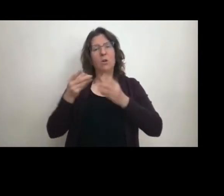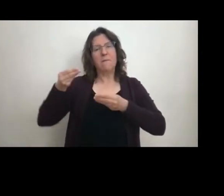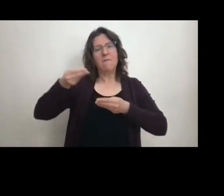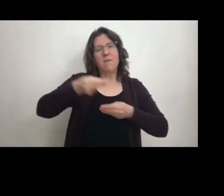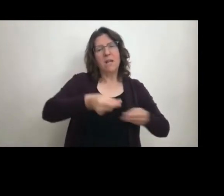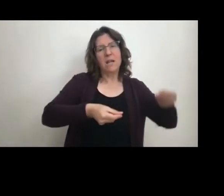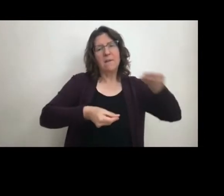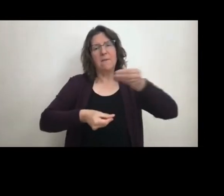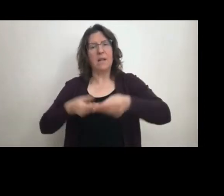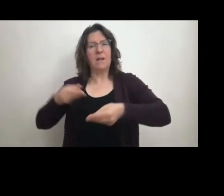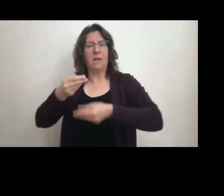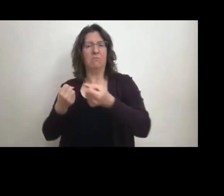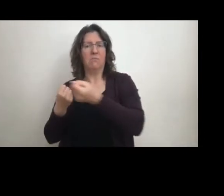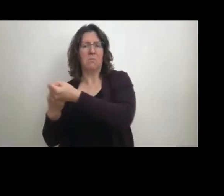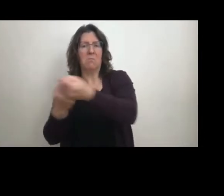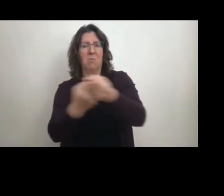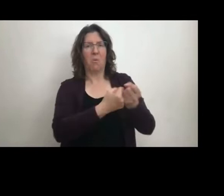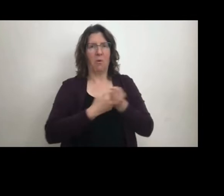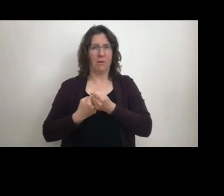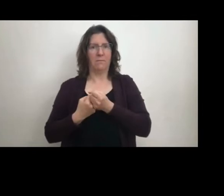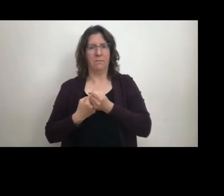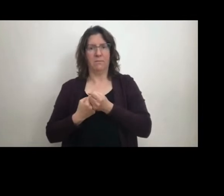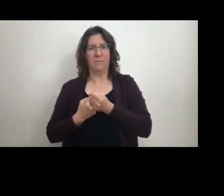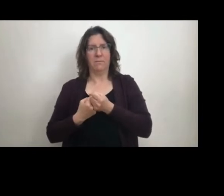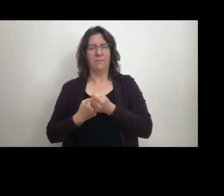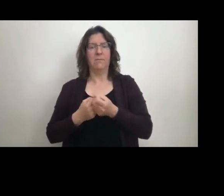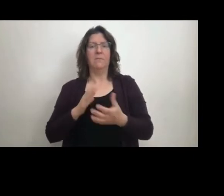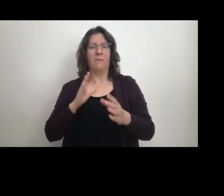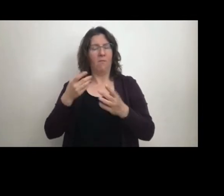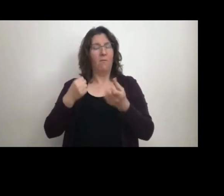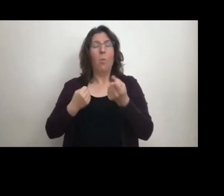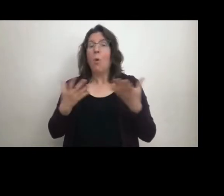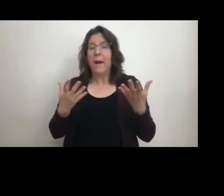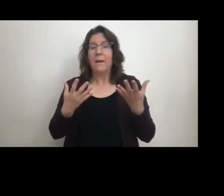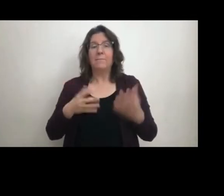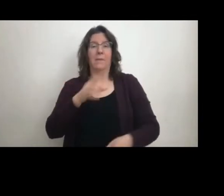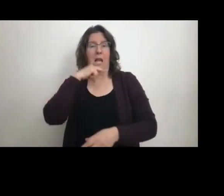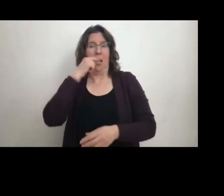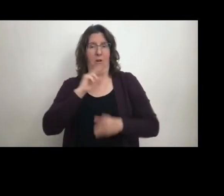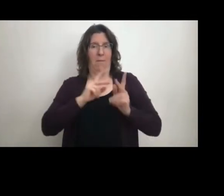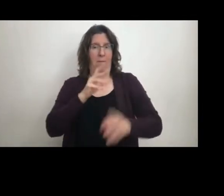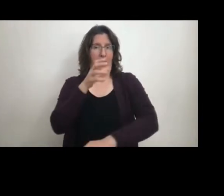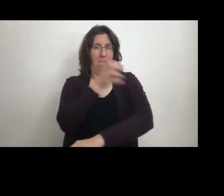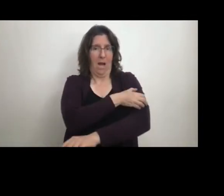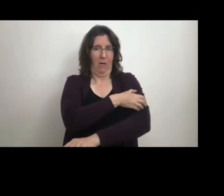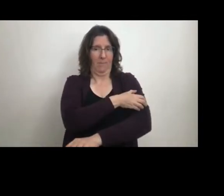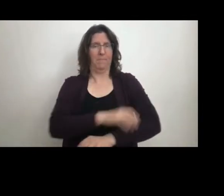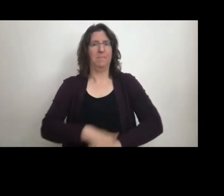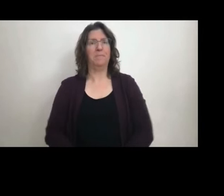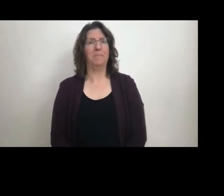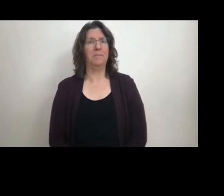On how the discourse feeds, reinforces, and maintains the power for hearing people.